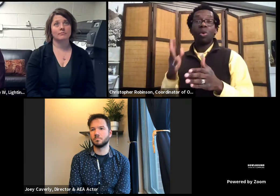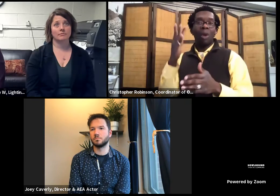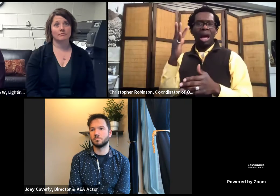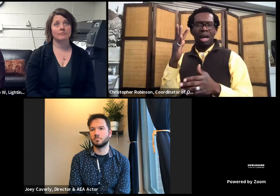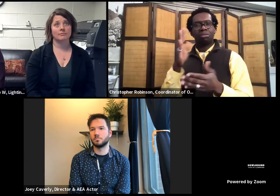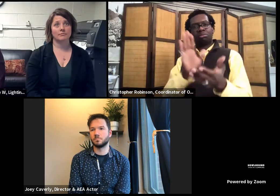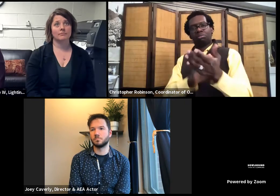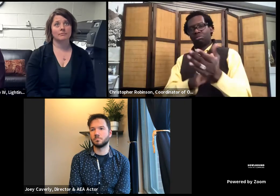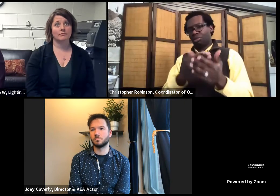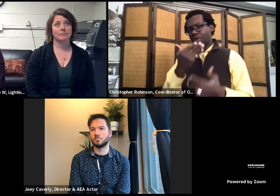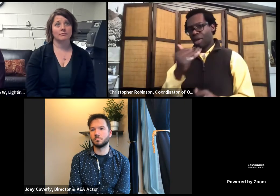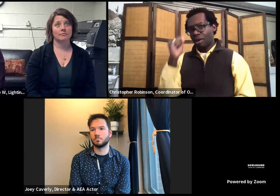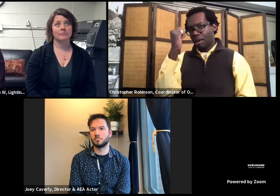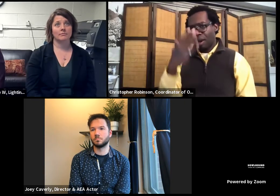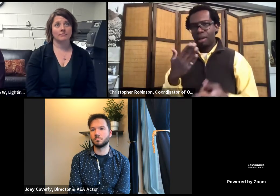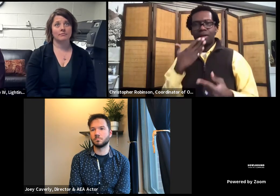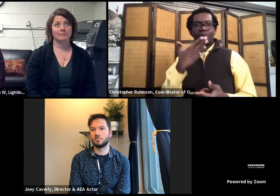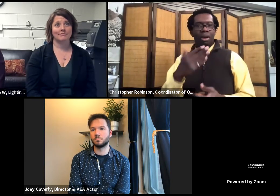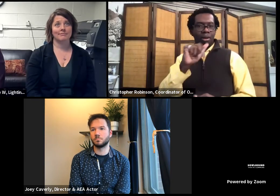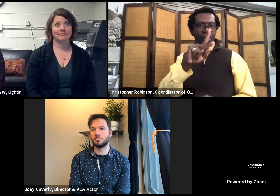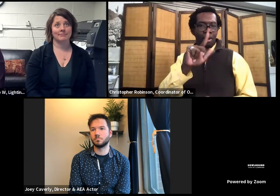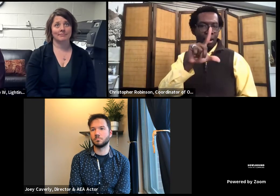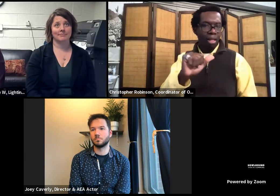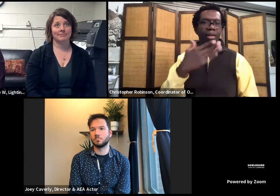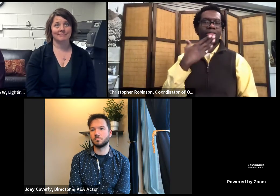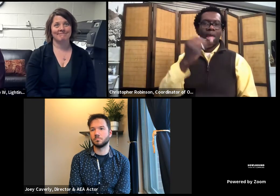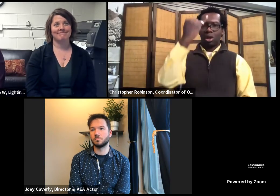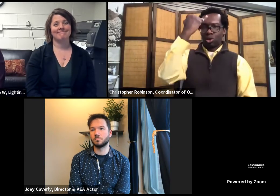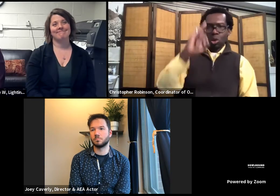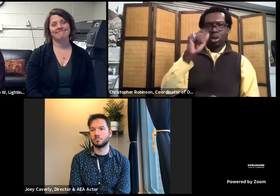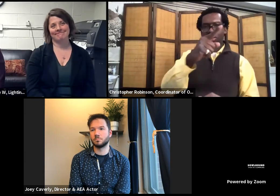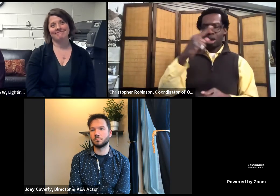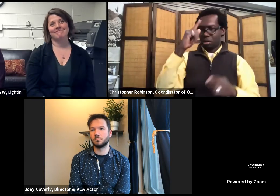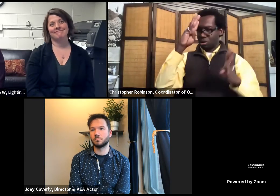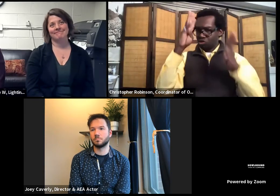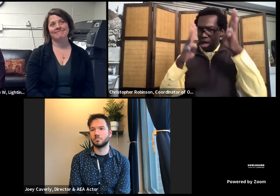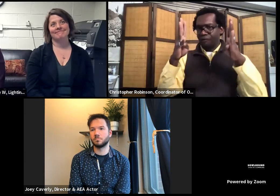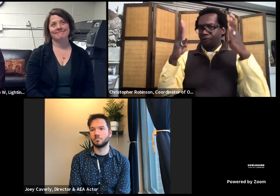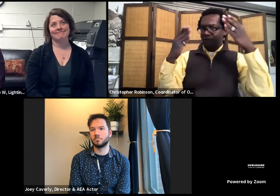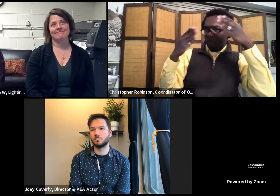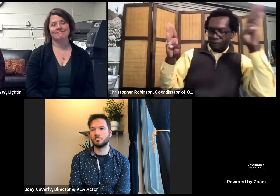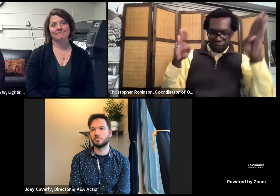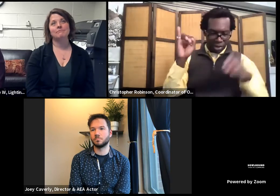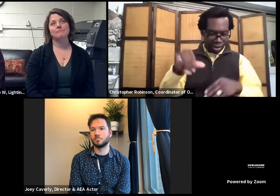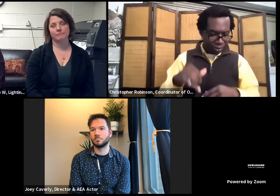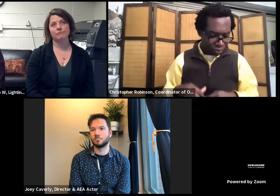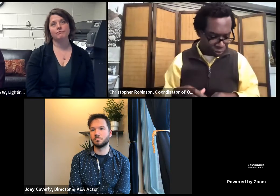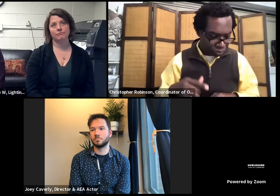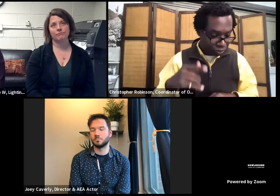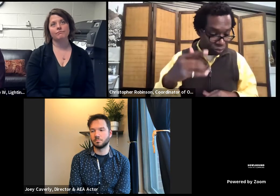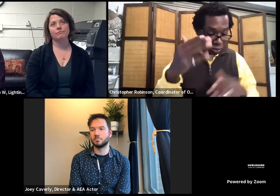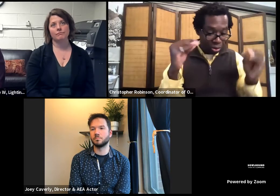make it more affordable to have interpreters. So I wanna thank Joey, Annie, and Kala for kind of